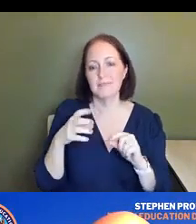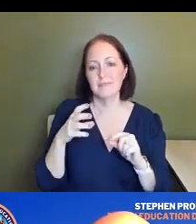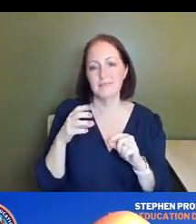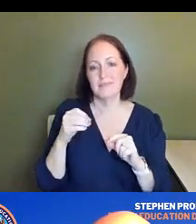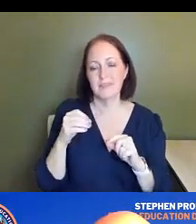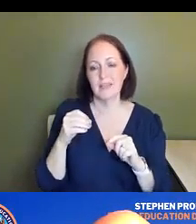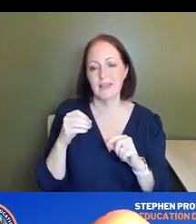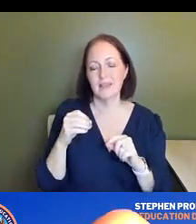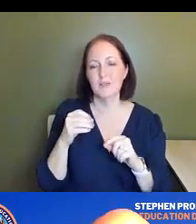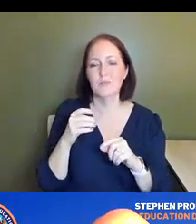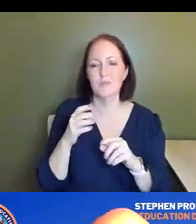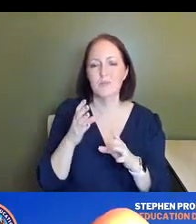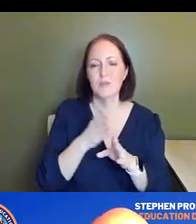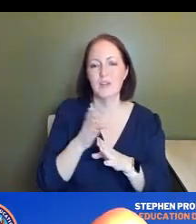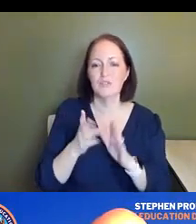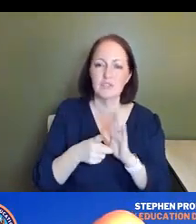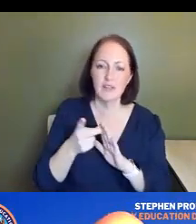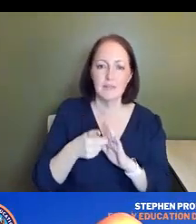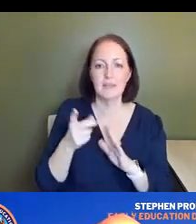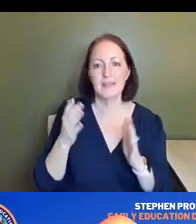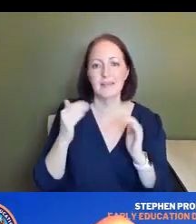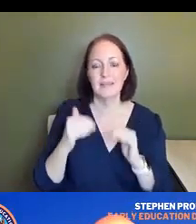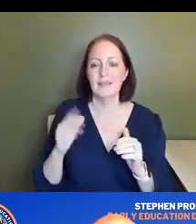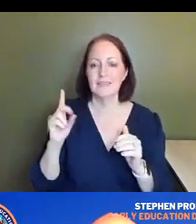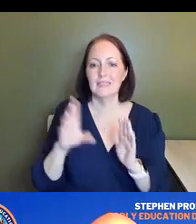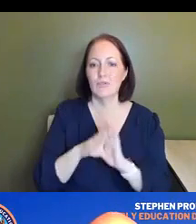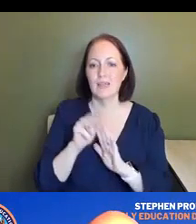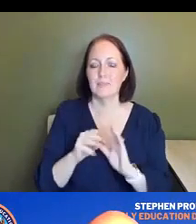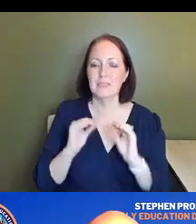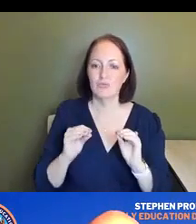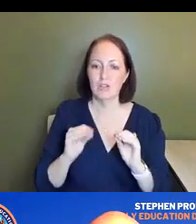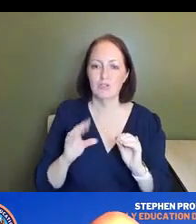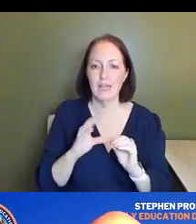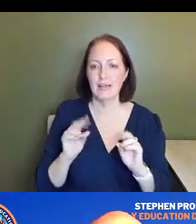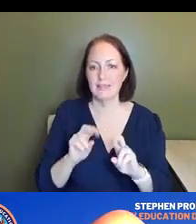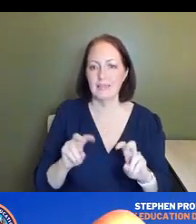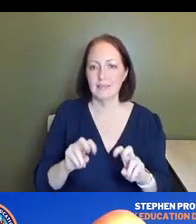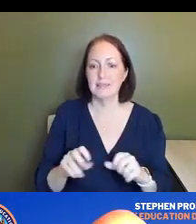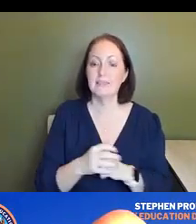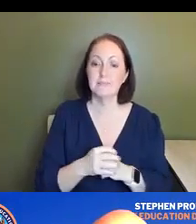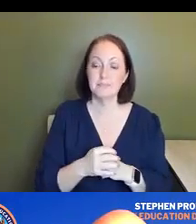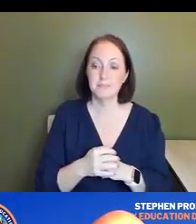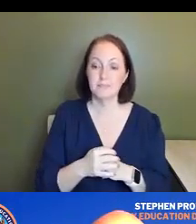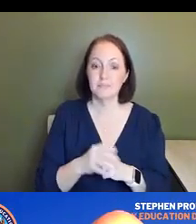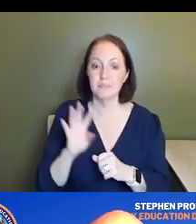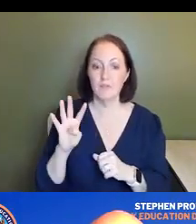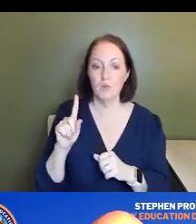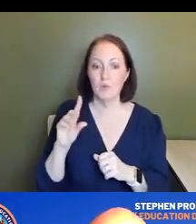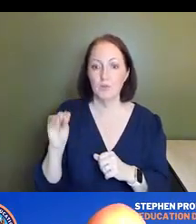Development and Focus Area D: Curriculum Instruction and Assessments. So at 41 percent 38 percent